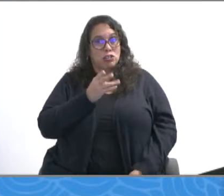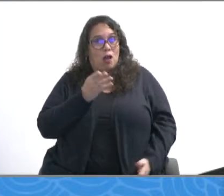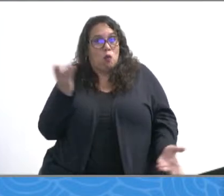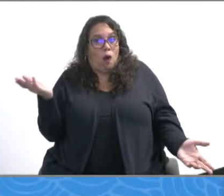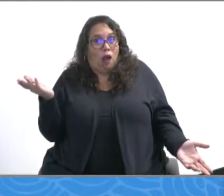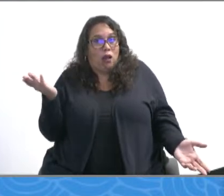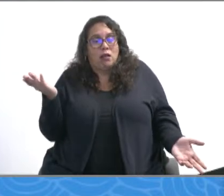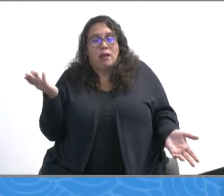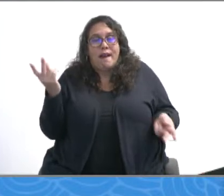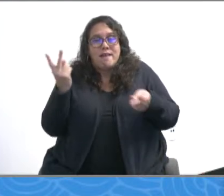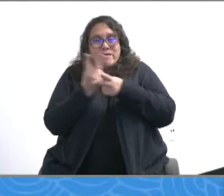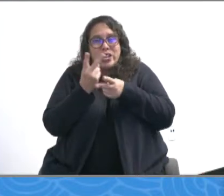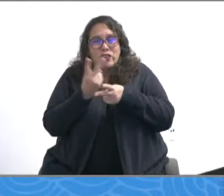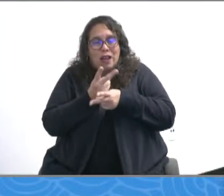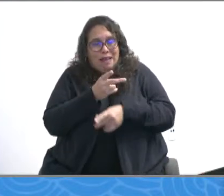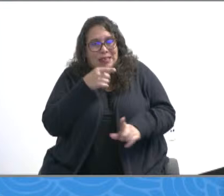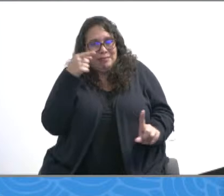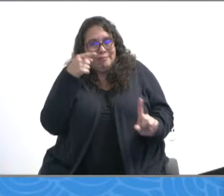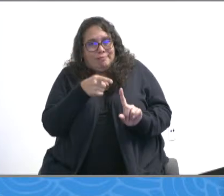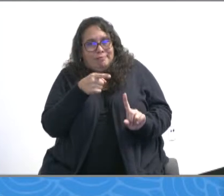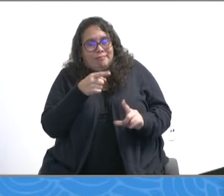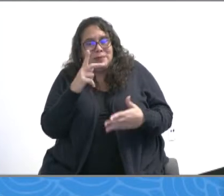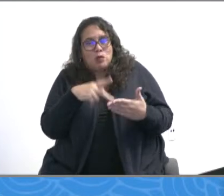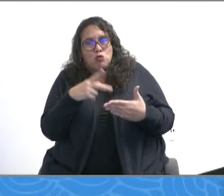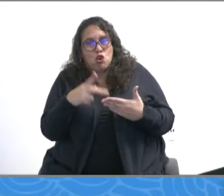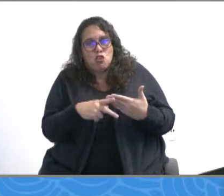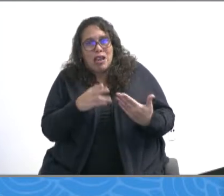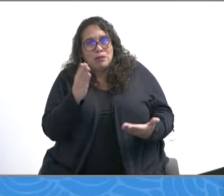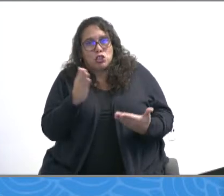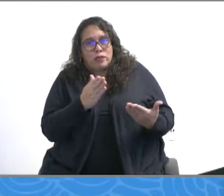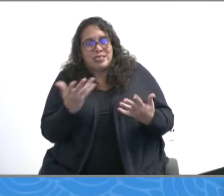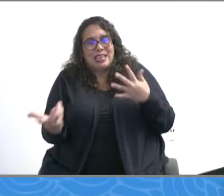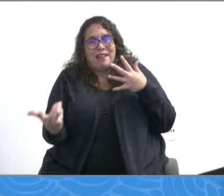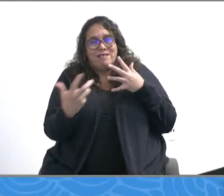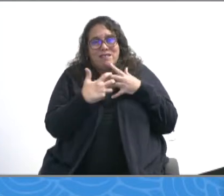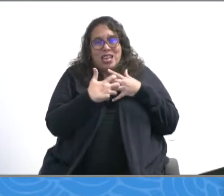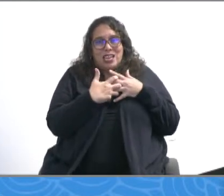can that program or service fit into a particular budget?